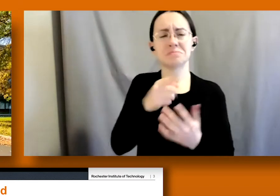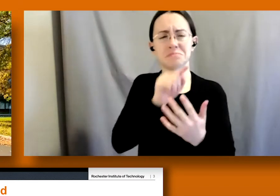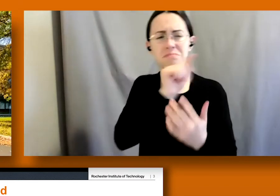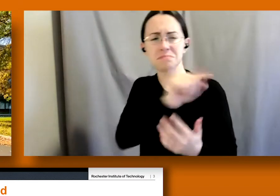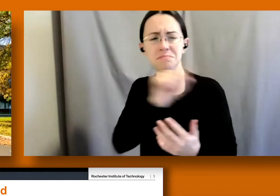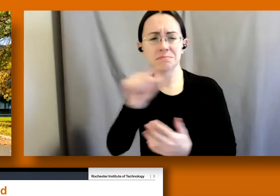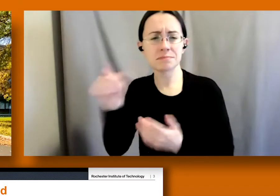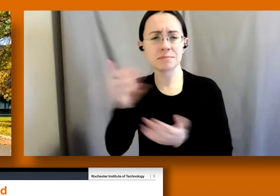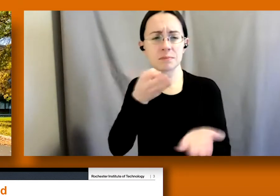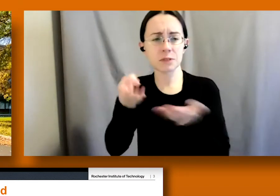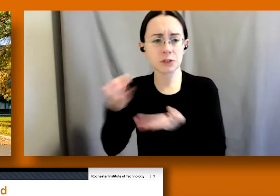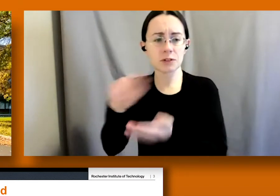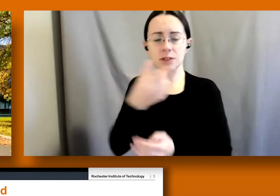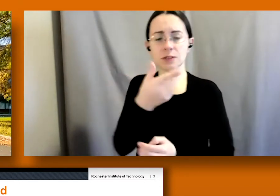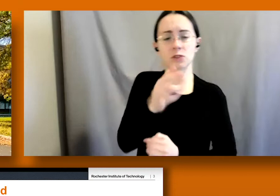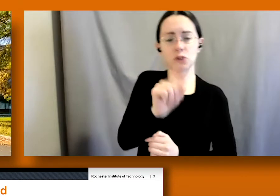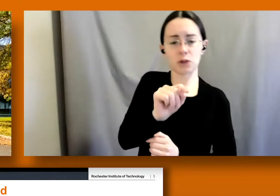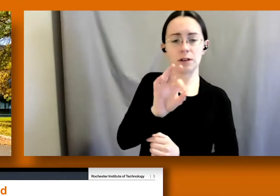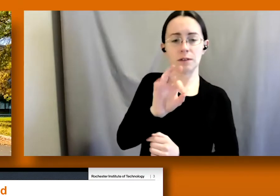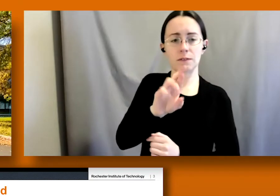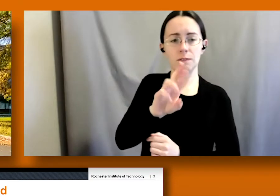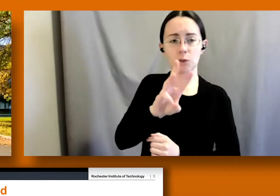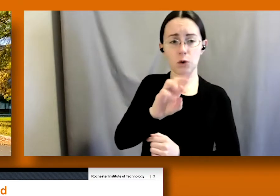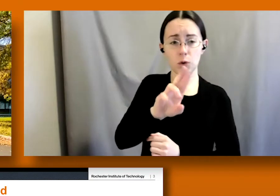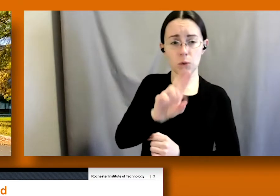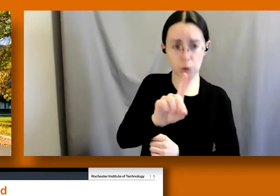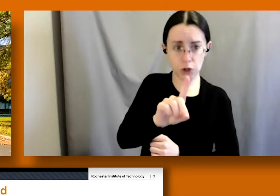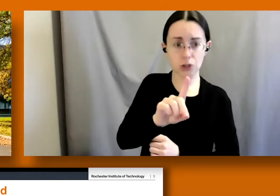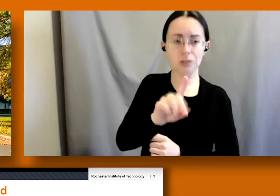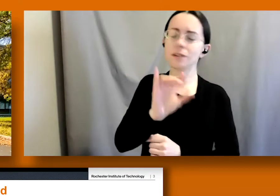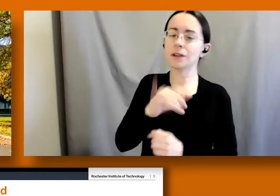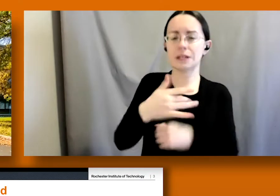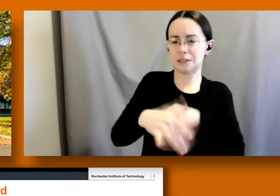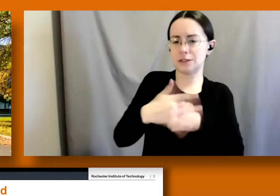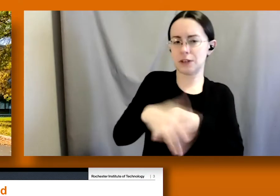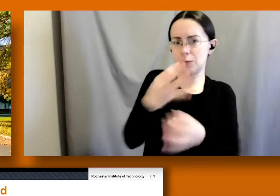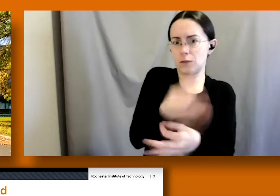which RIT pays for and is free to all of RIT faculty and staff.